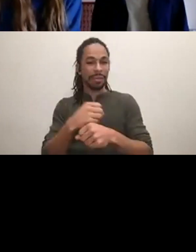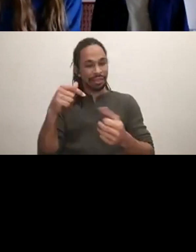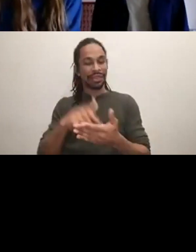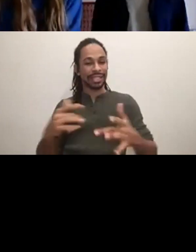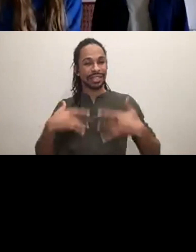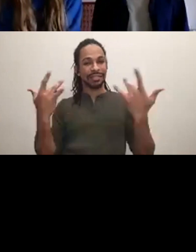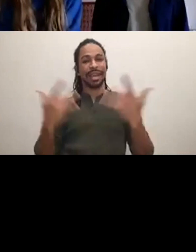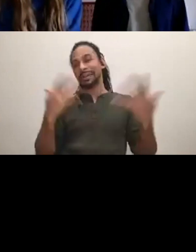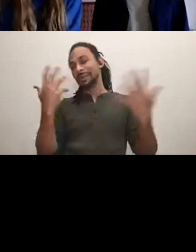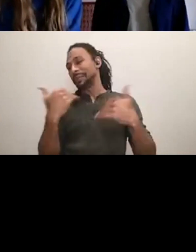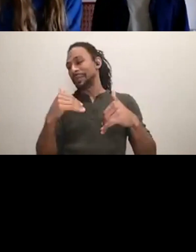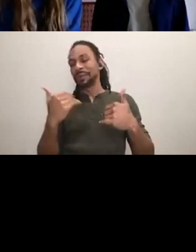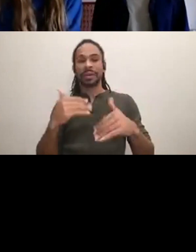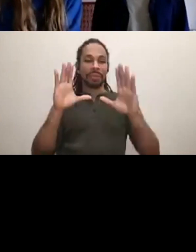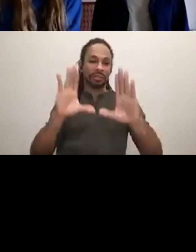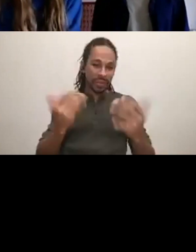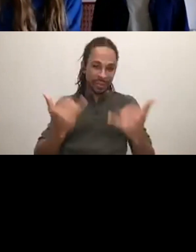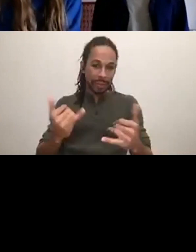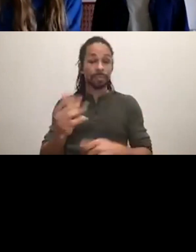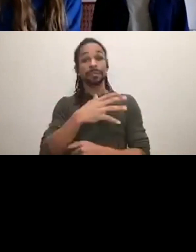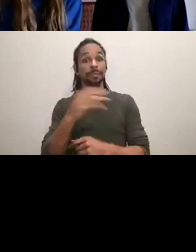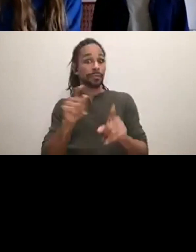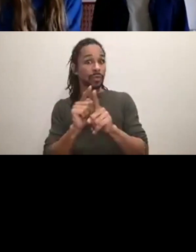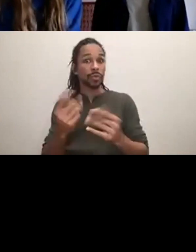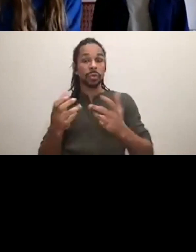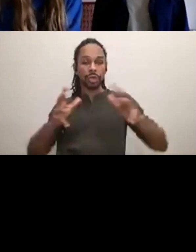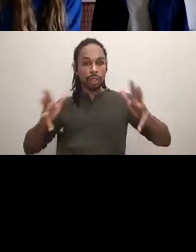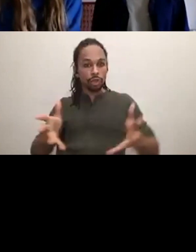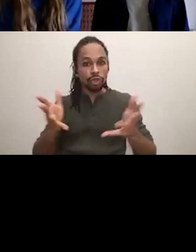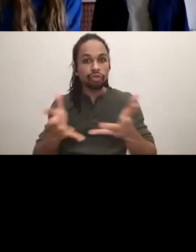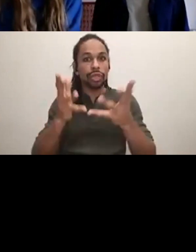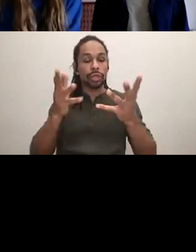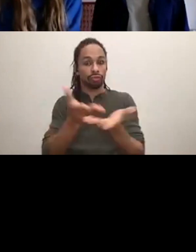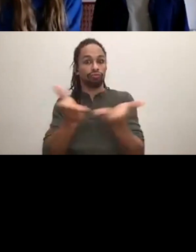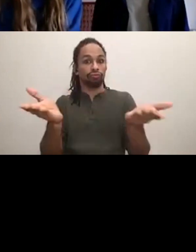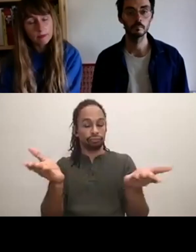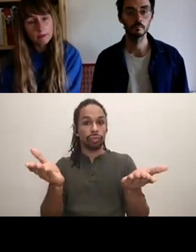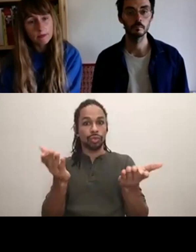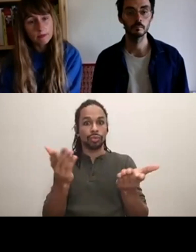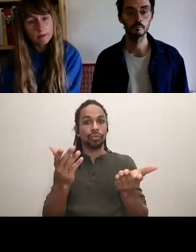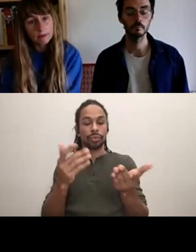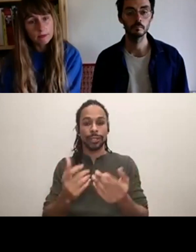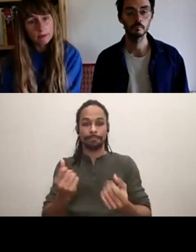quack chirp. Everything then starts to slow down, almost feels like the sounds are deepening.